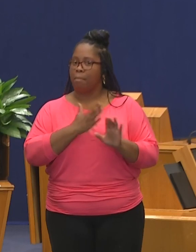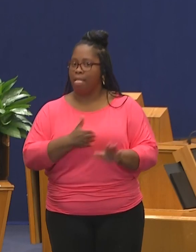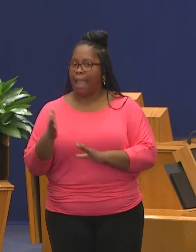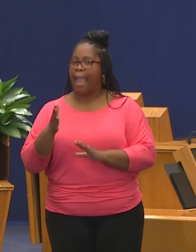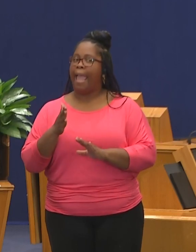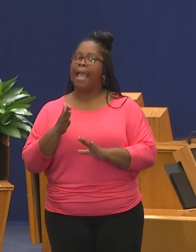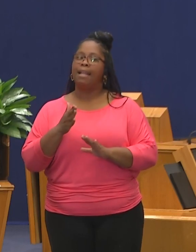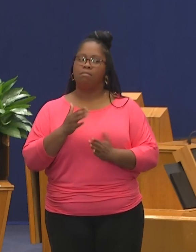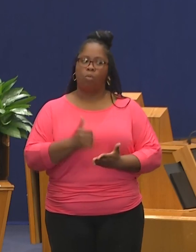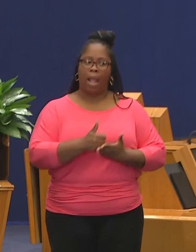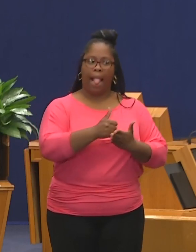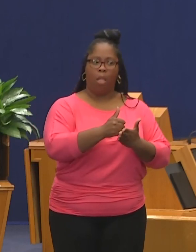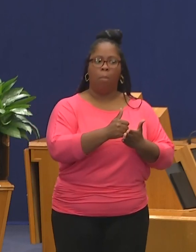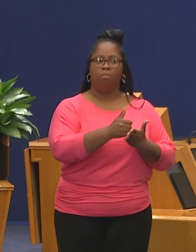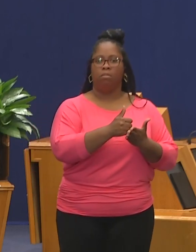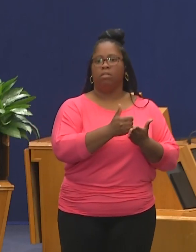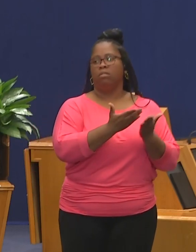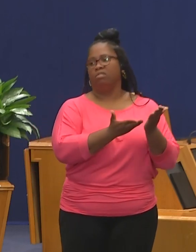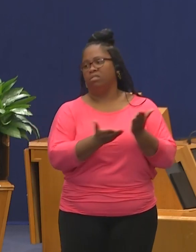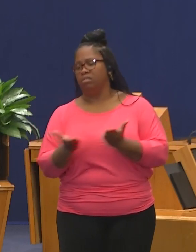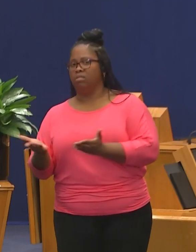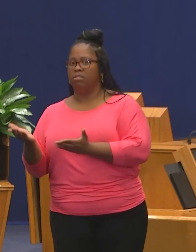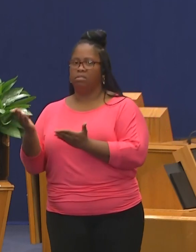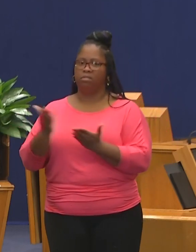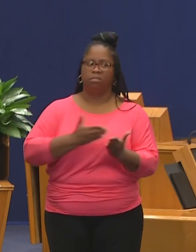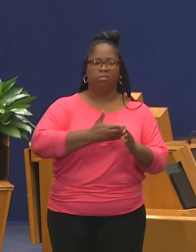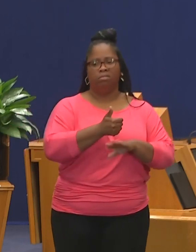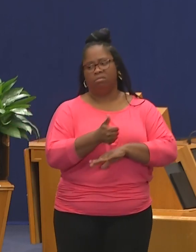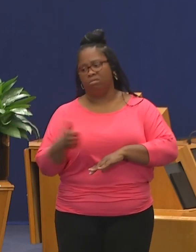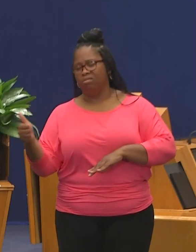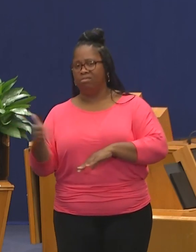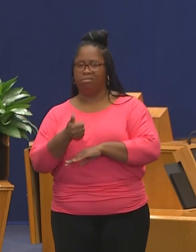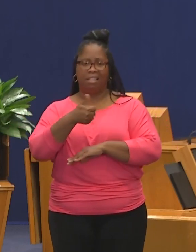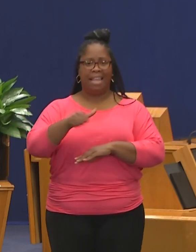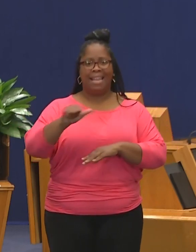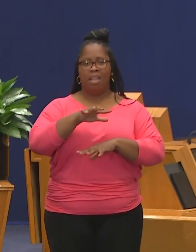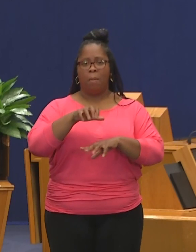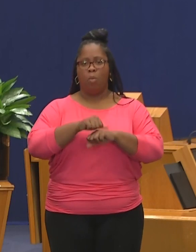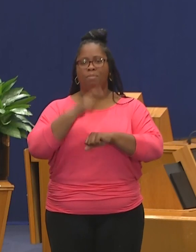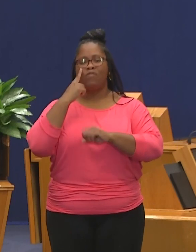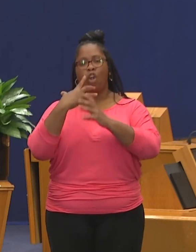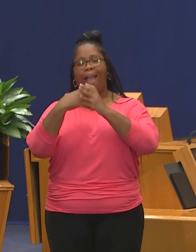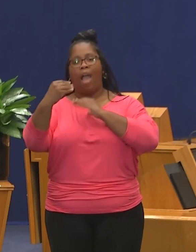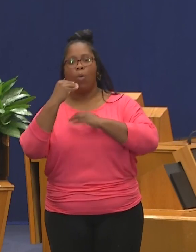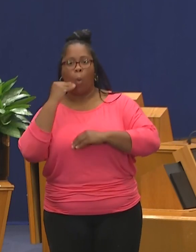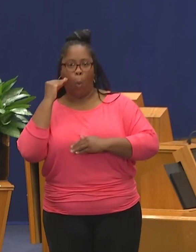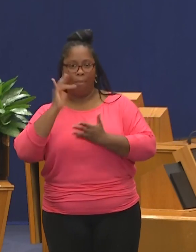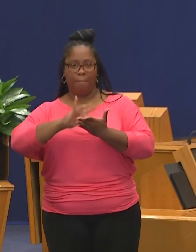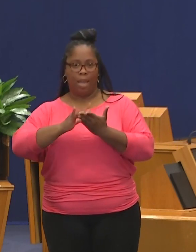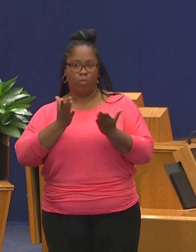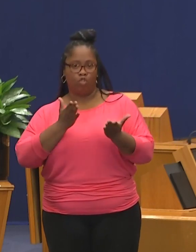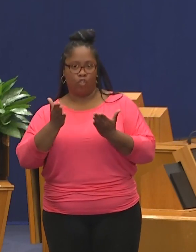TRANSPORTATION PLAN IN PLACE THAT ALLOWS YOU TO GET SAFELY TO